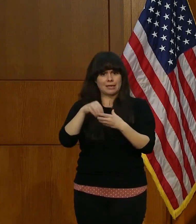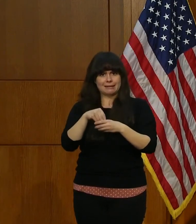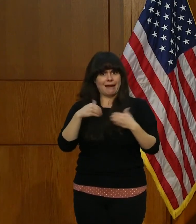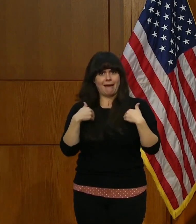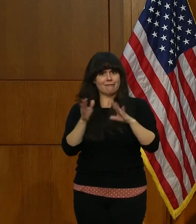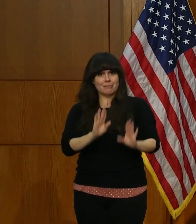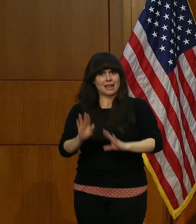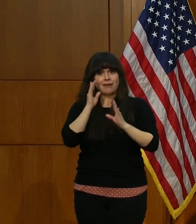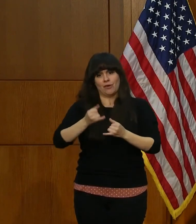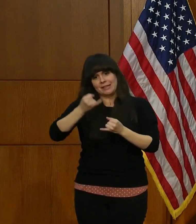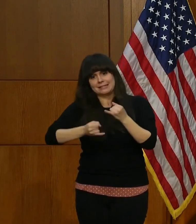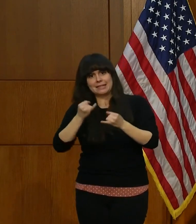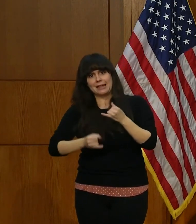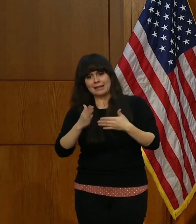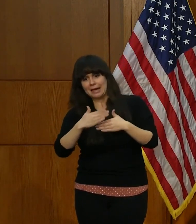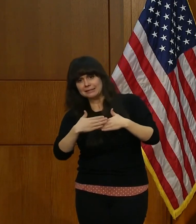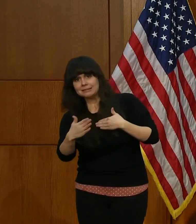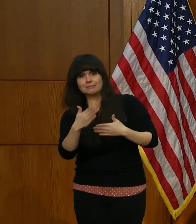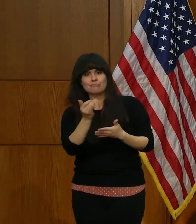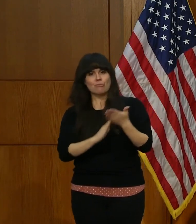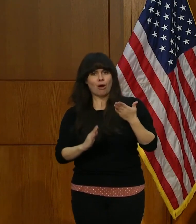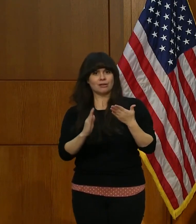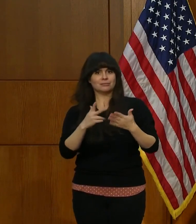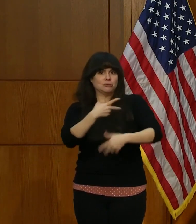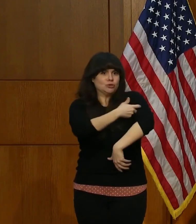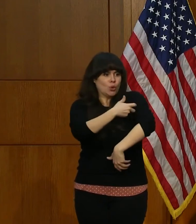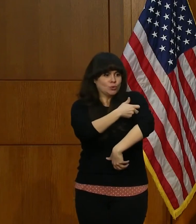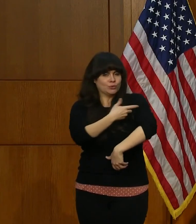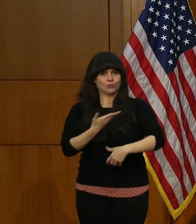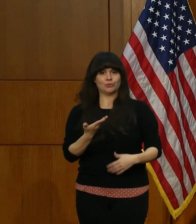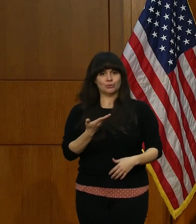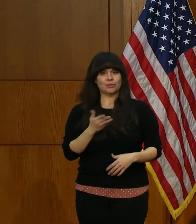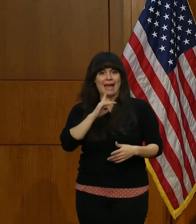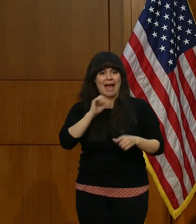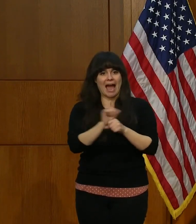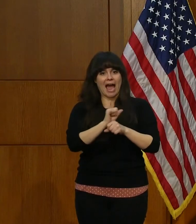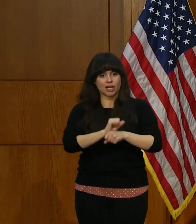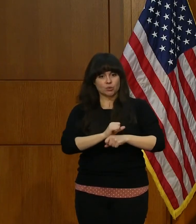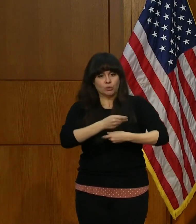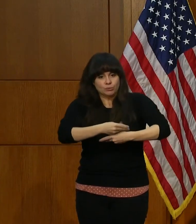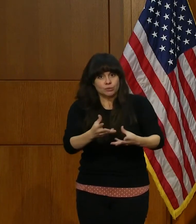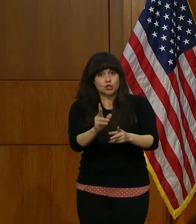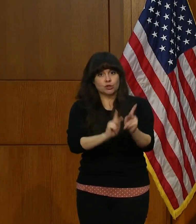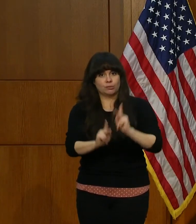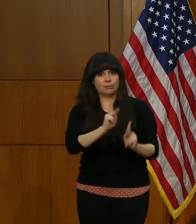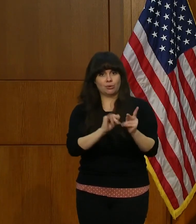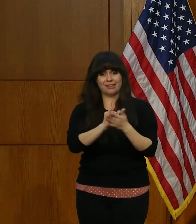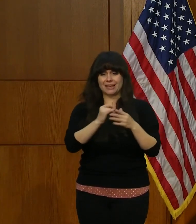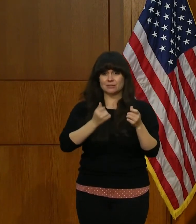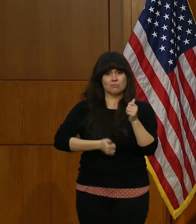THE PREVIOUS ADMINISTRATION DID NOT INCLUDE PLANS FOR THE LAST 12 INCHES OF THE VACCINE